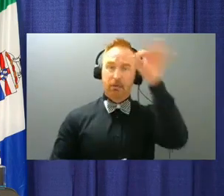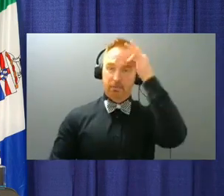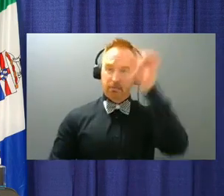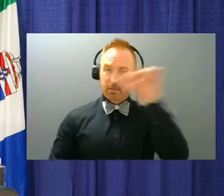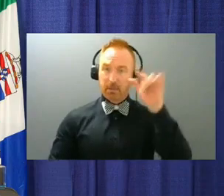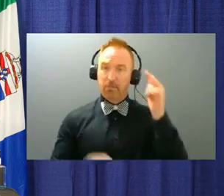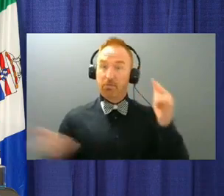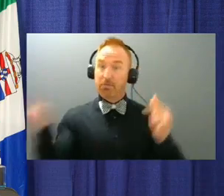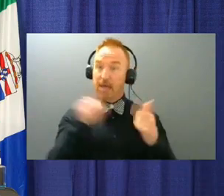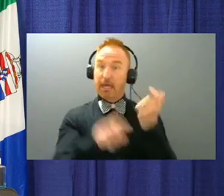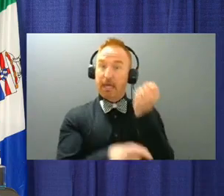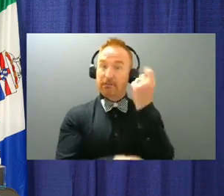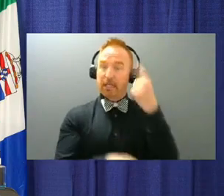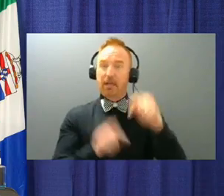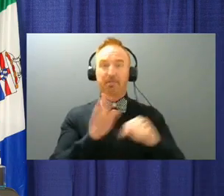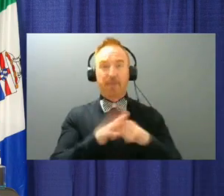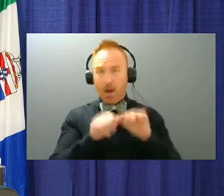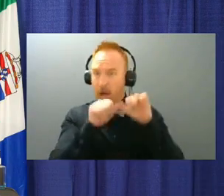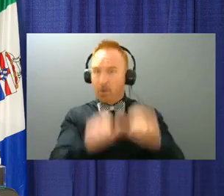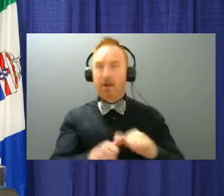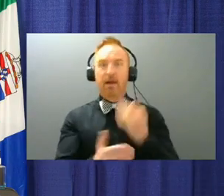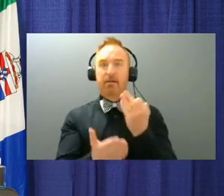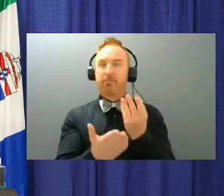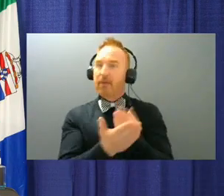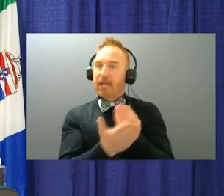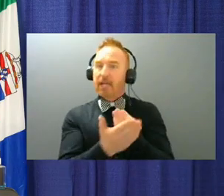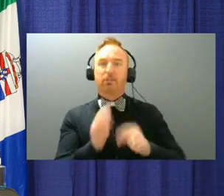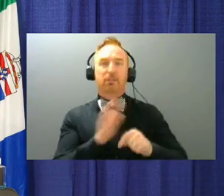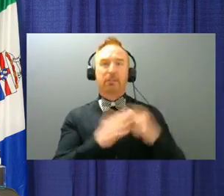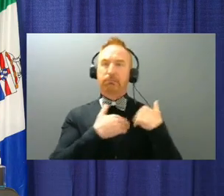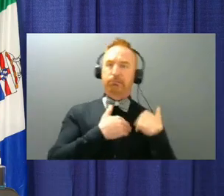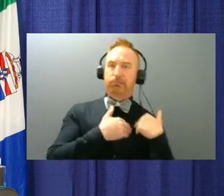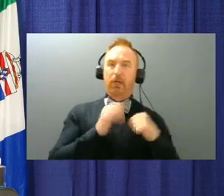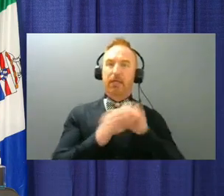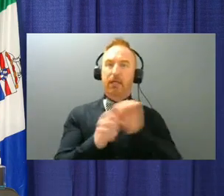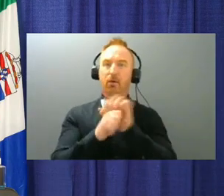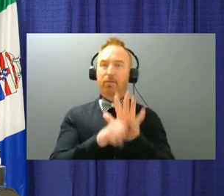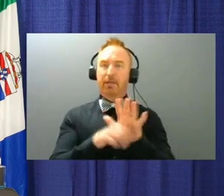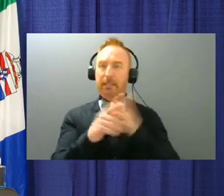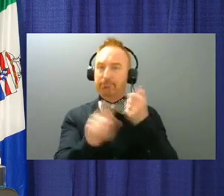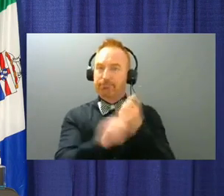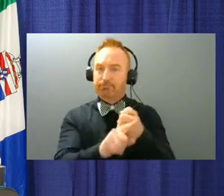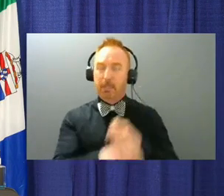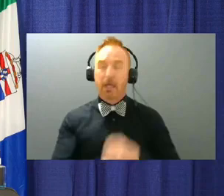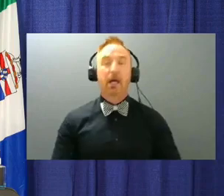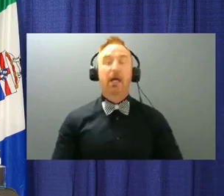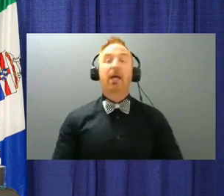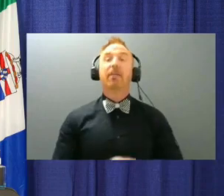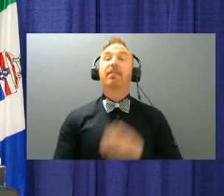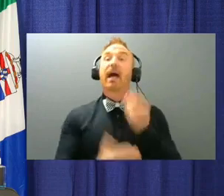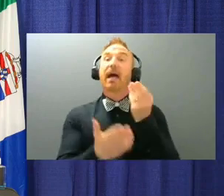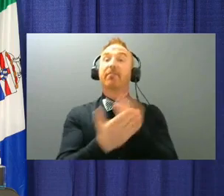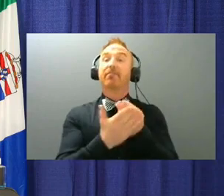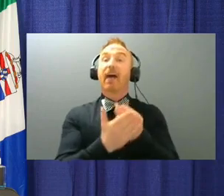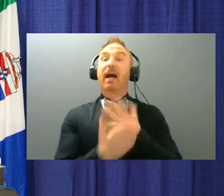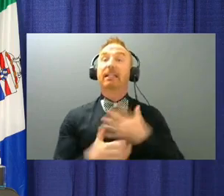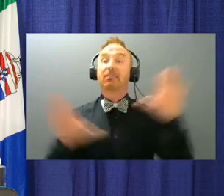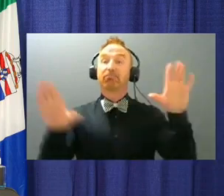the ongoing financial burden that COVID-19 has created. These funds can be used in a